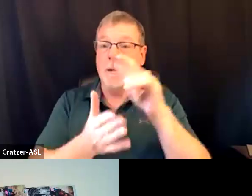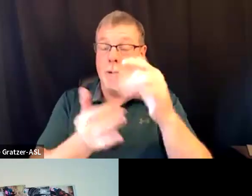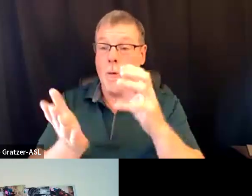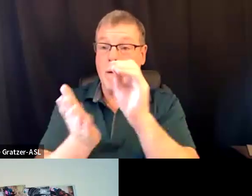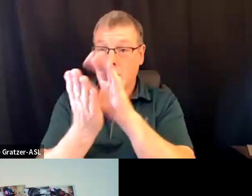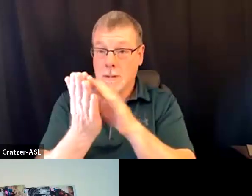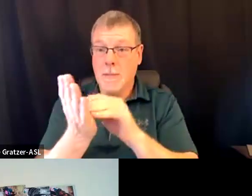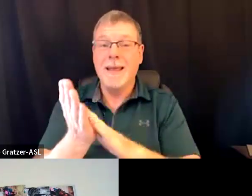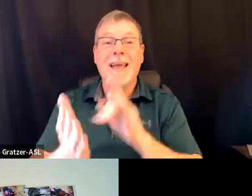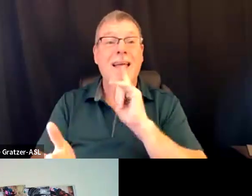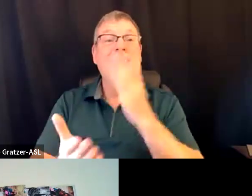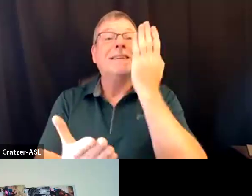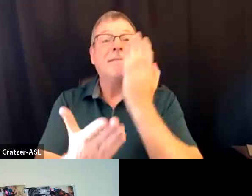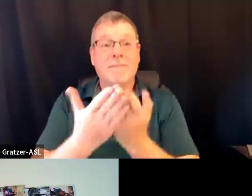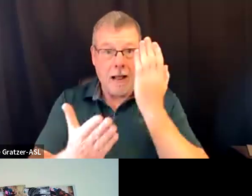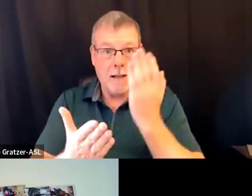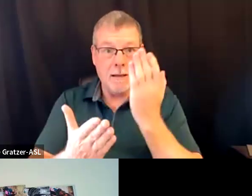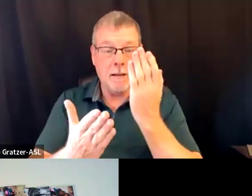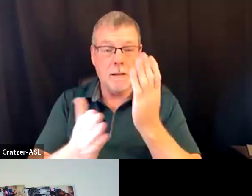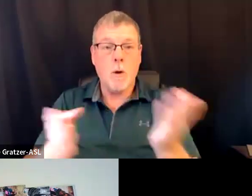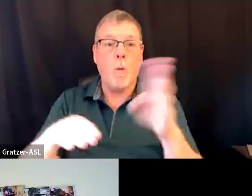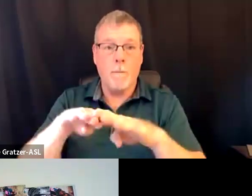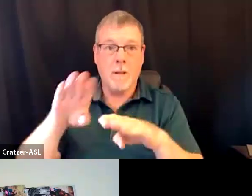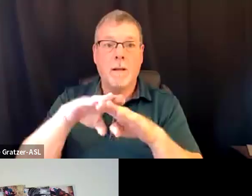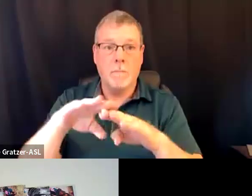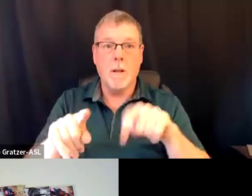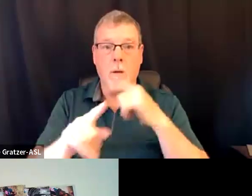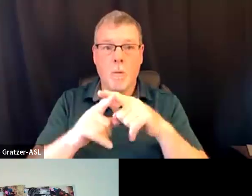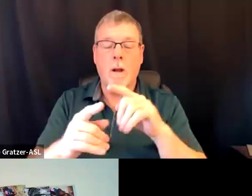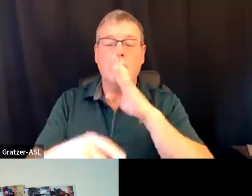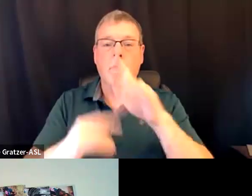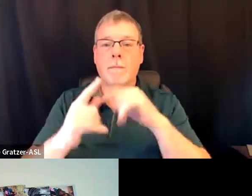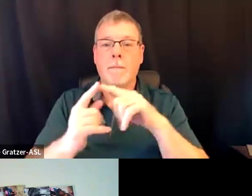as a valid overlapping enrollment when you're going through your data quality checks for that.